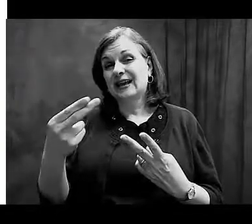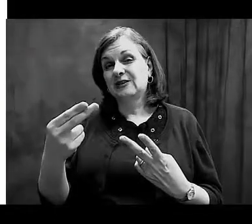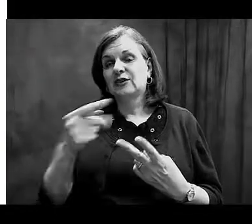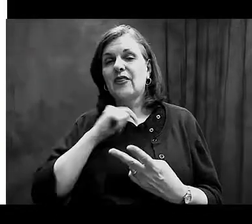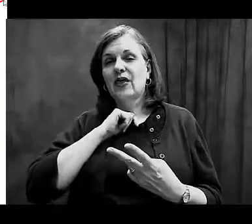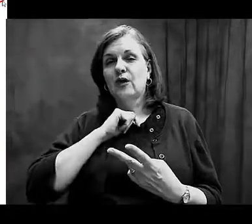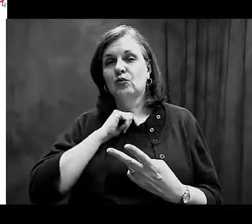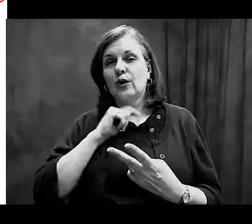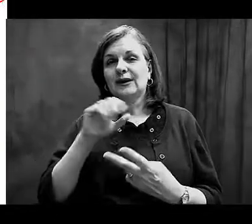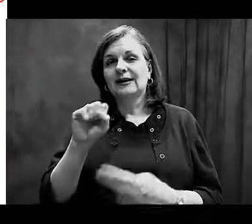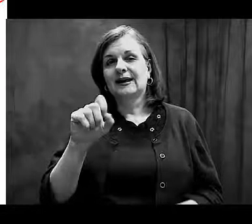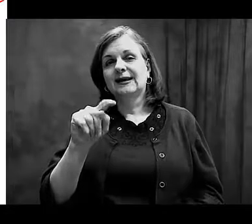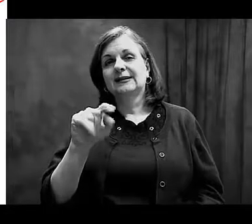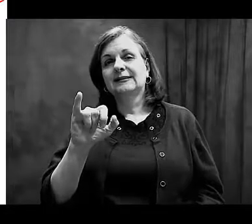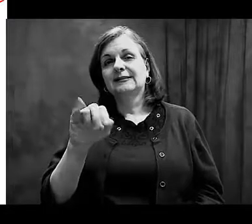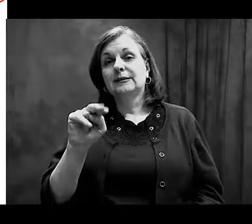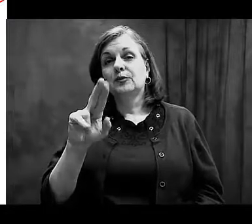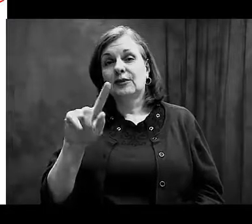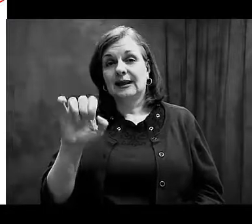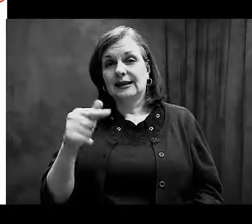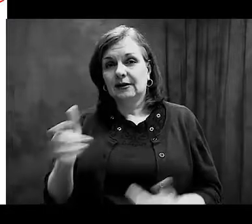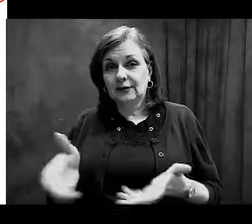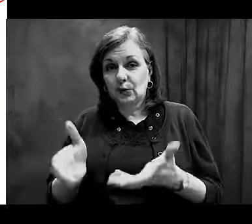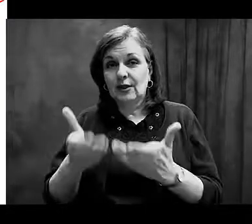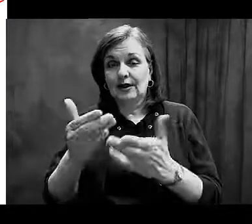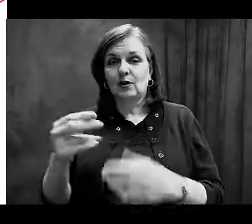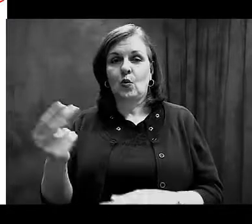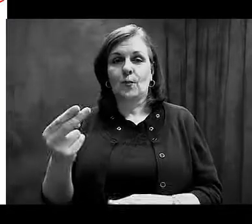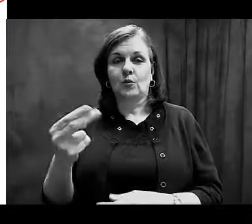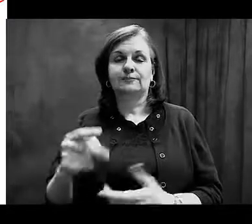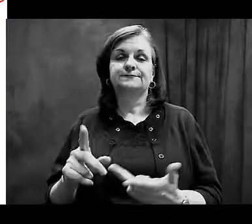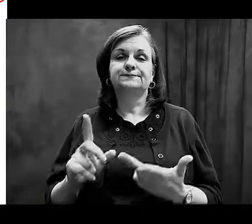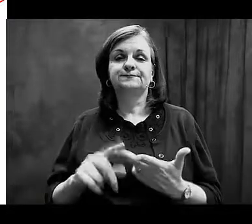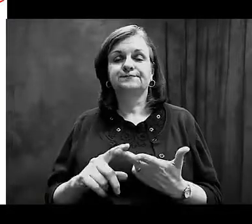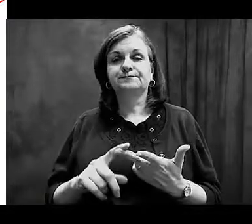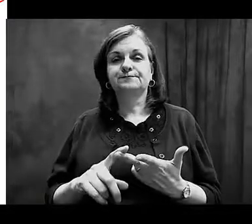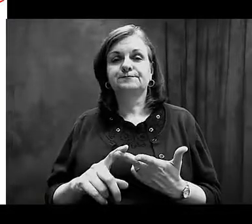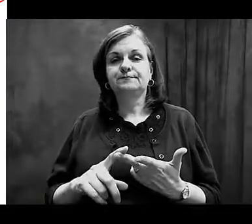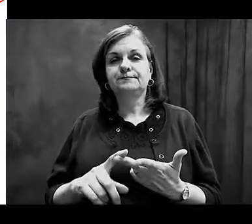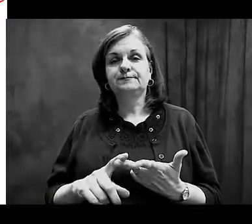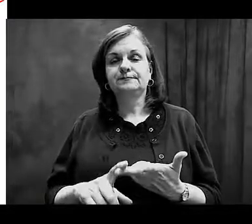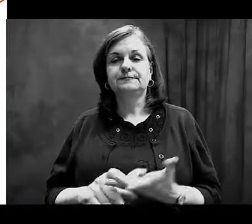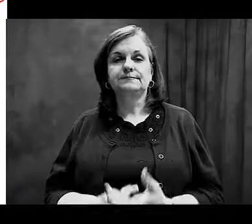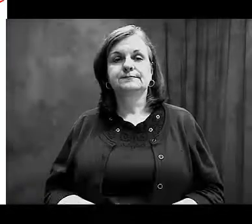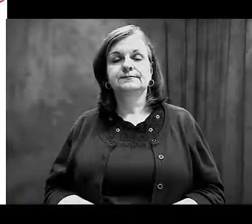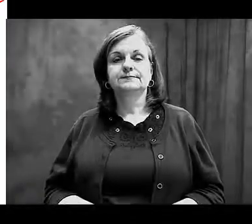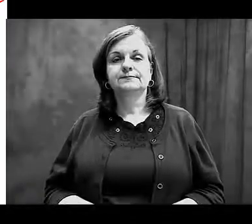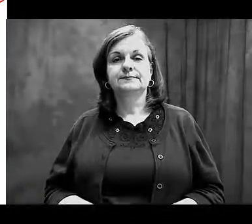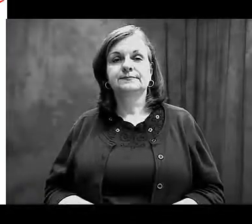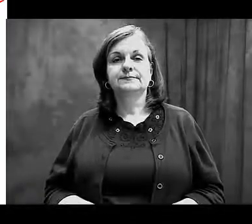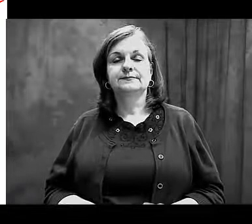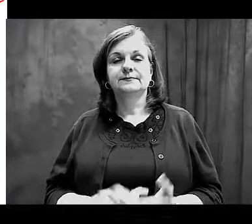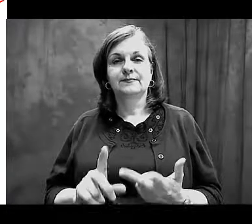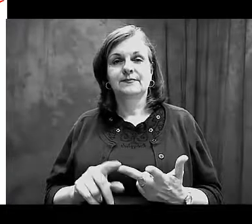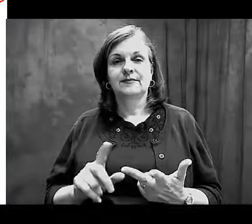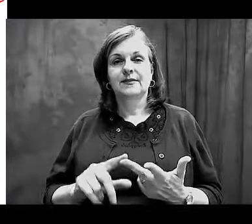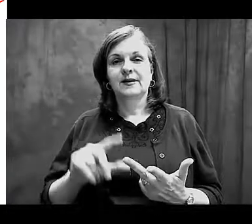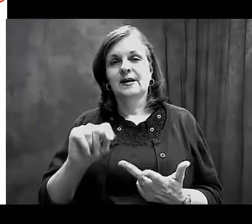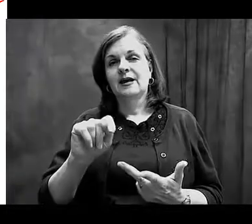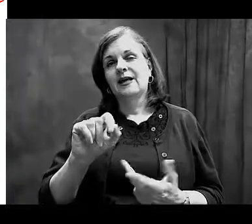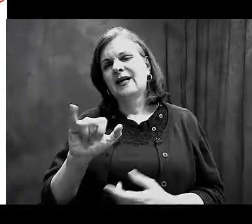TSH is thyroid stimulating hormone